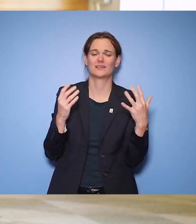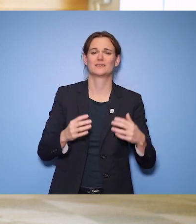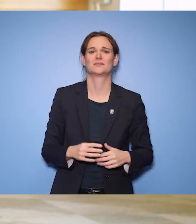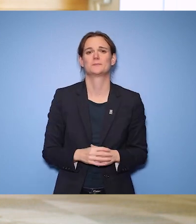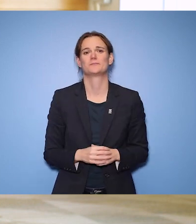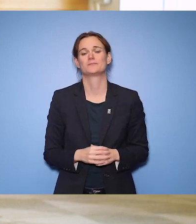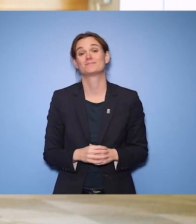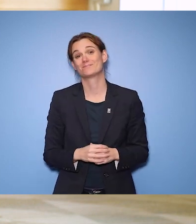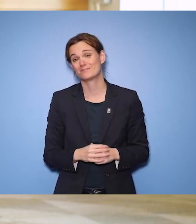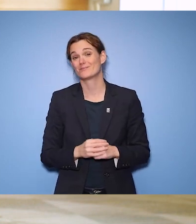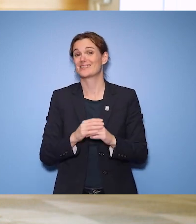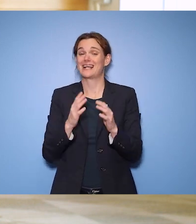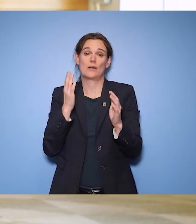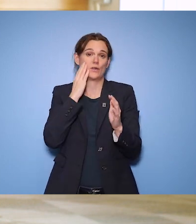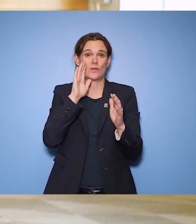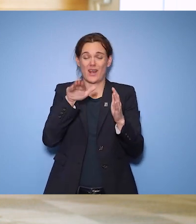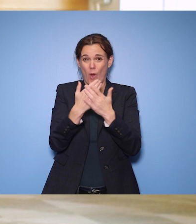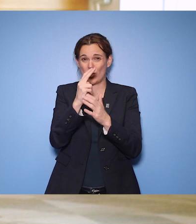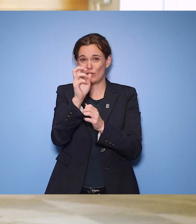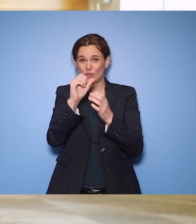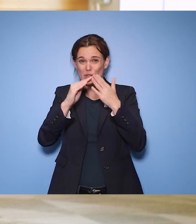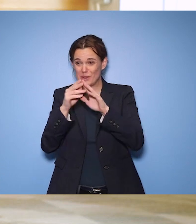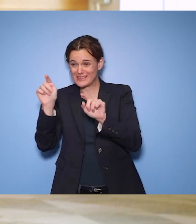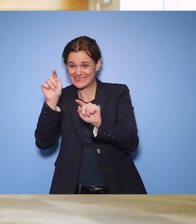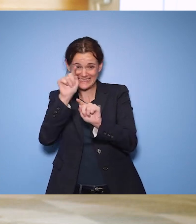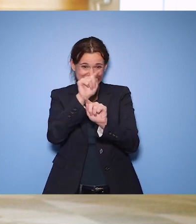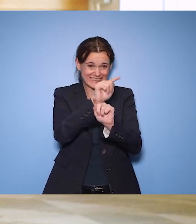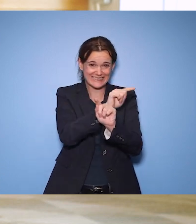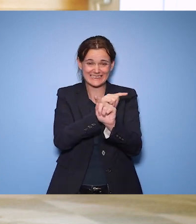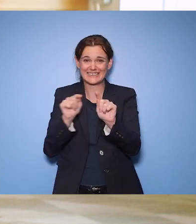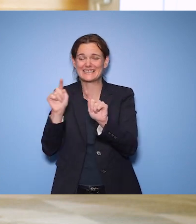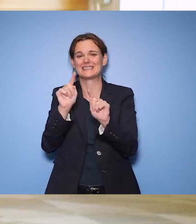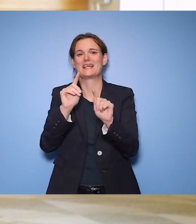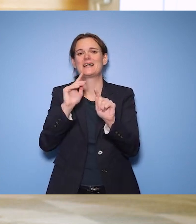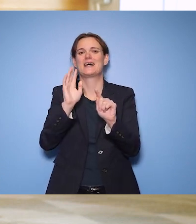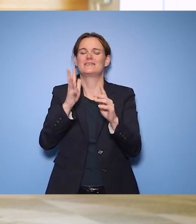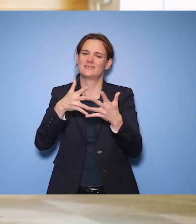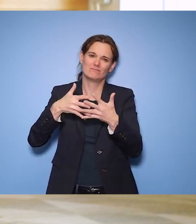the potential of all Nova scotia's communities is at the very heart of what makes us a community